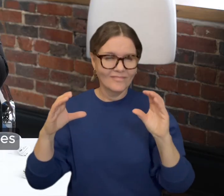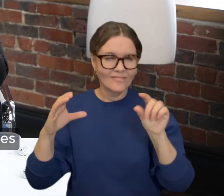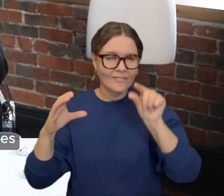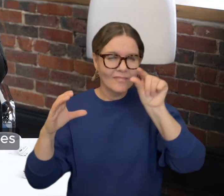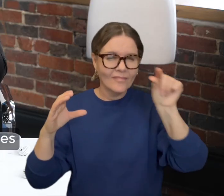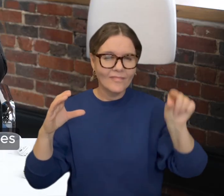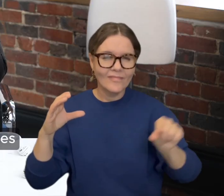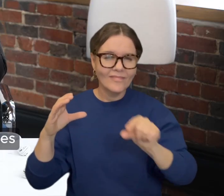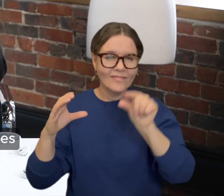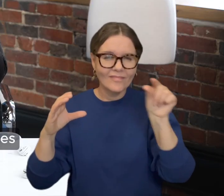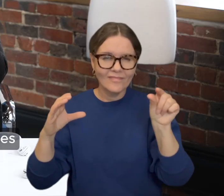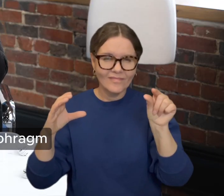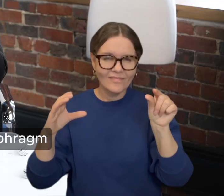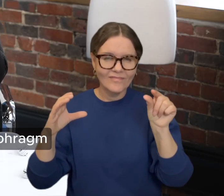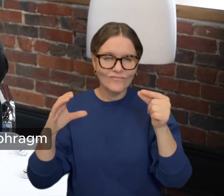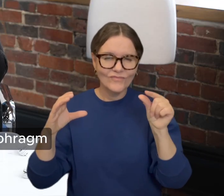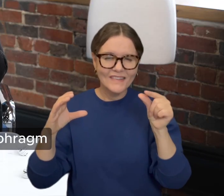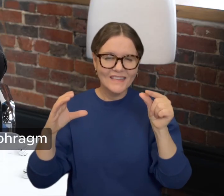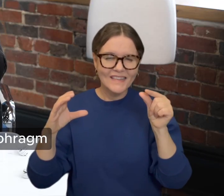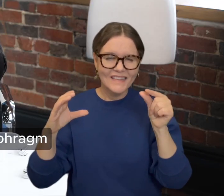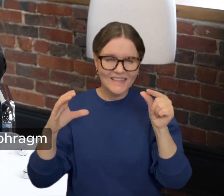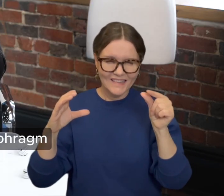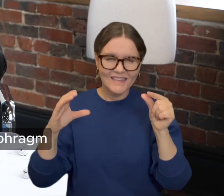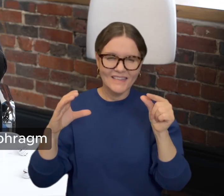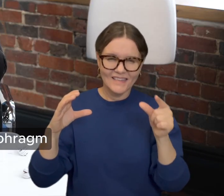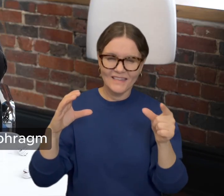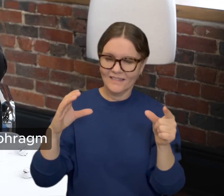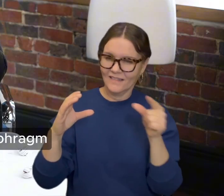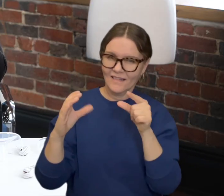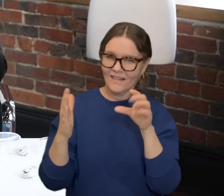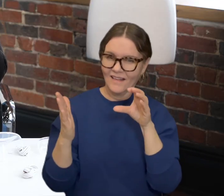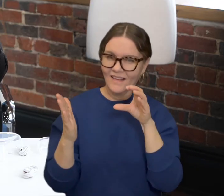the pump has little notches that you'll line up with the diaphragm to push it